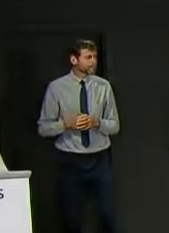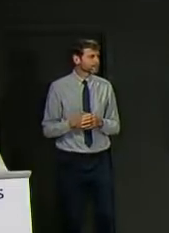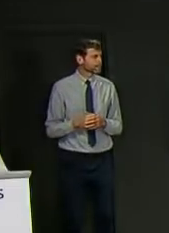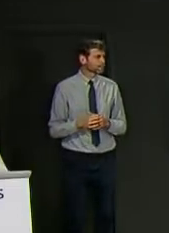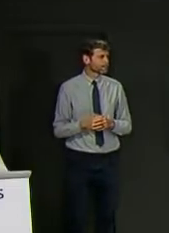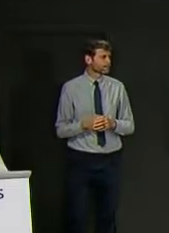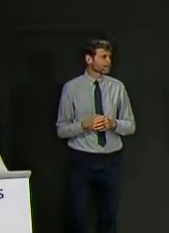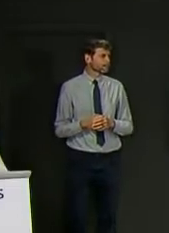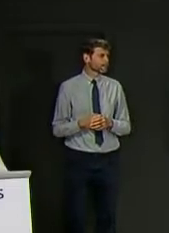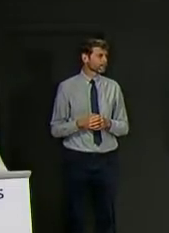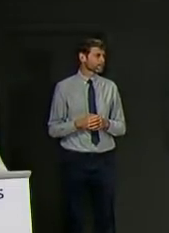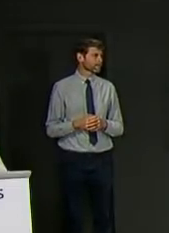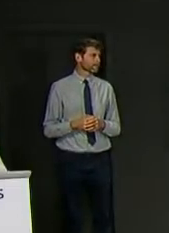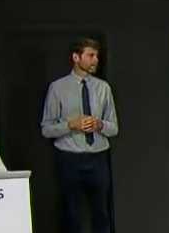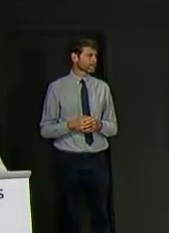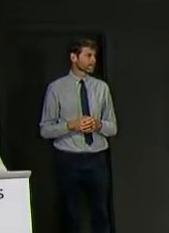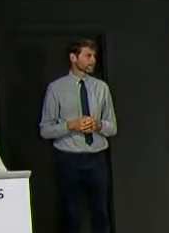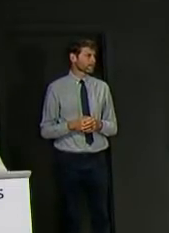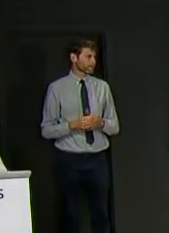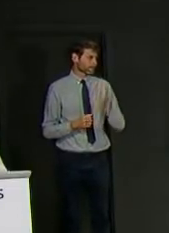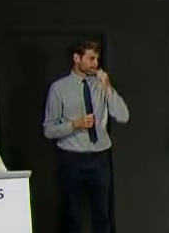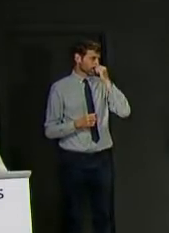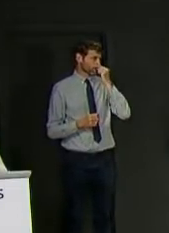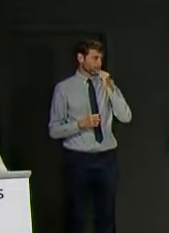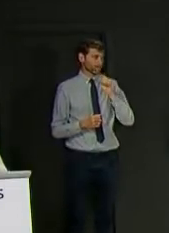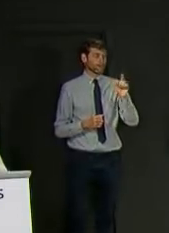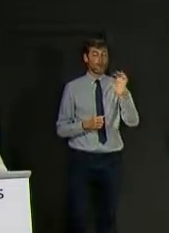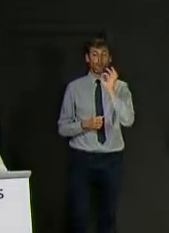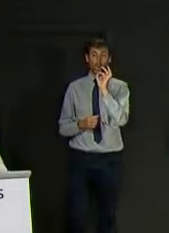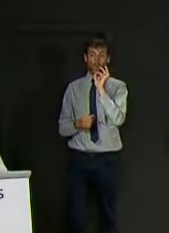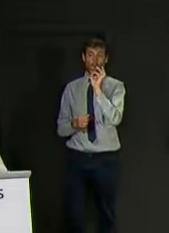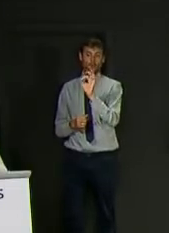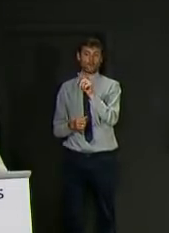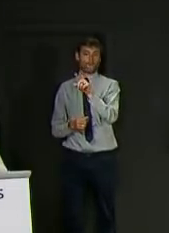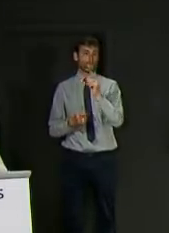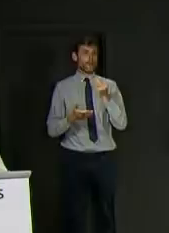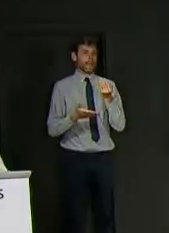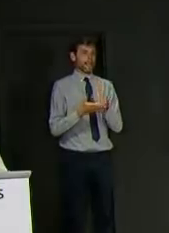Thank you very much. It's a question for the Economy Secretary. Horsecross Arts which operates